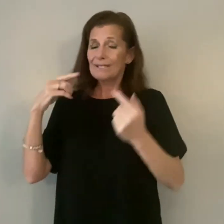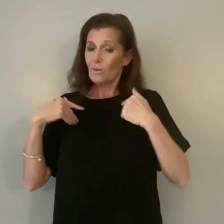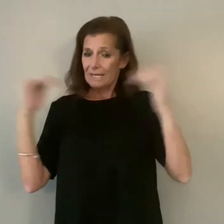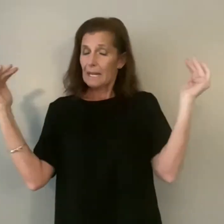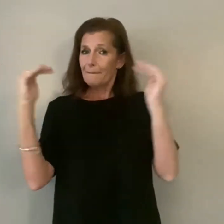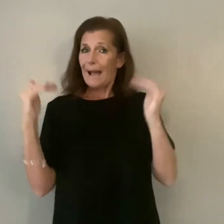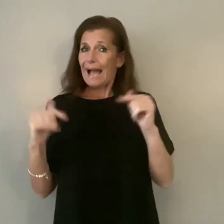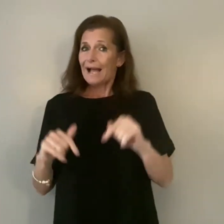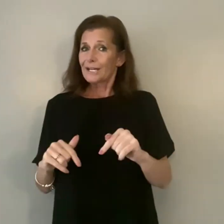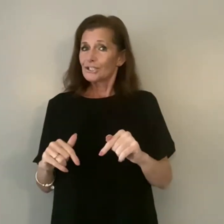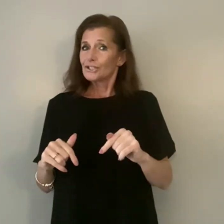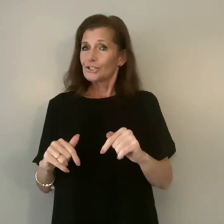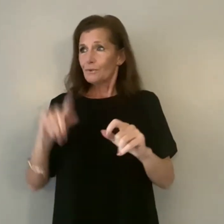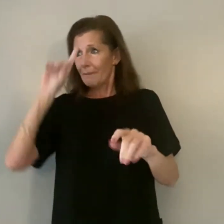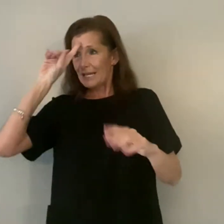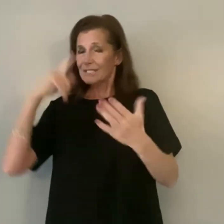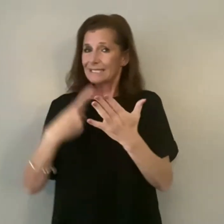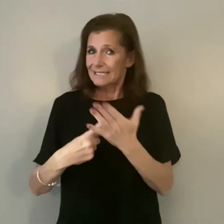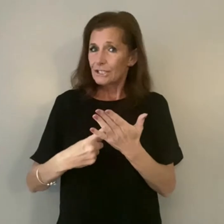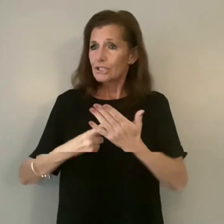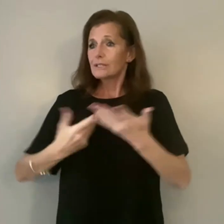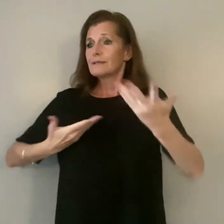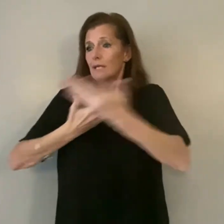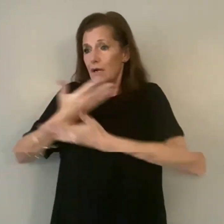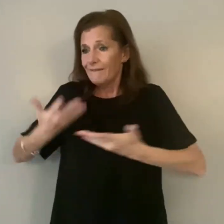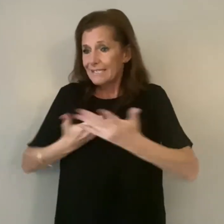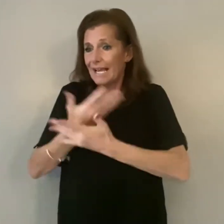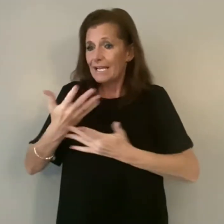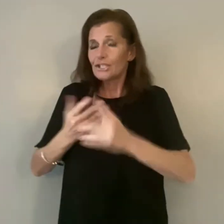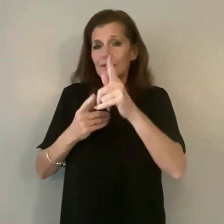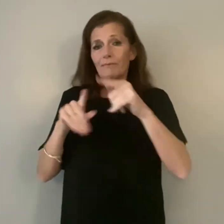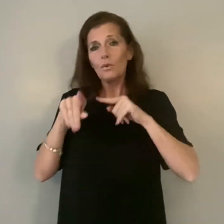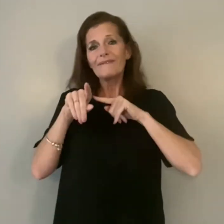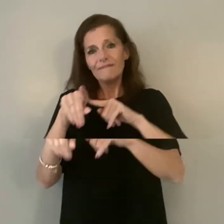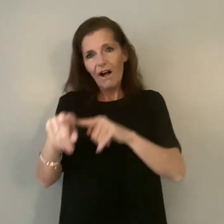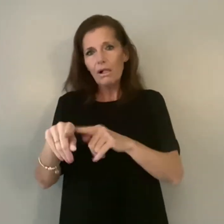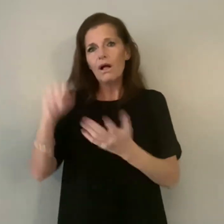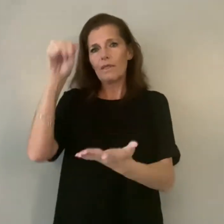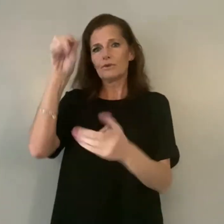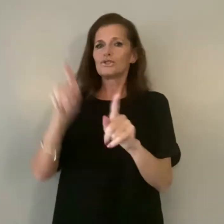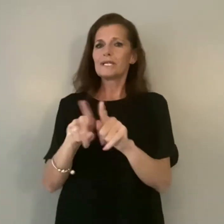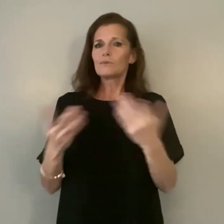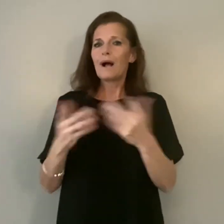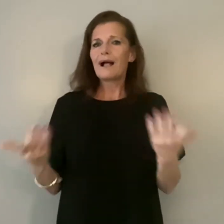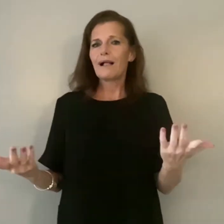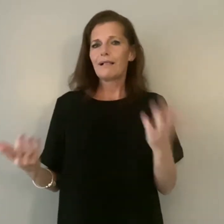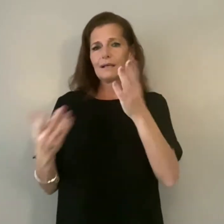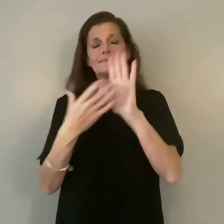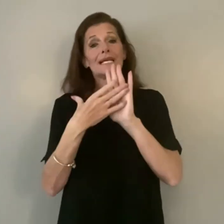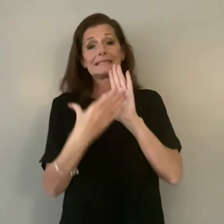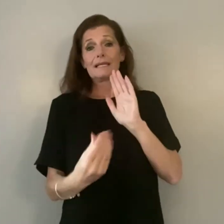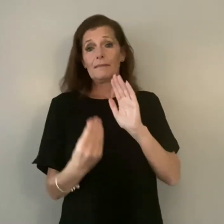So we work within and make decisions and have conversations within that territory, so for example,